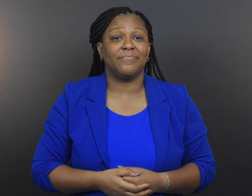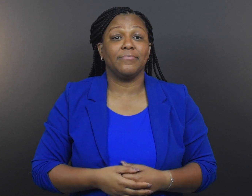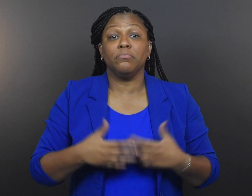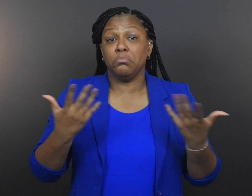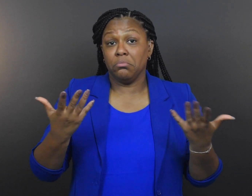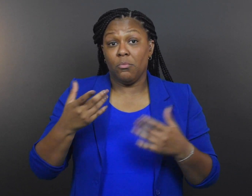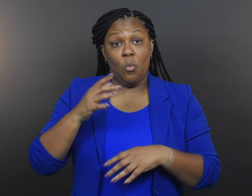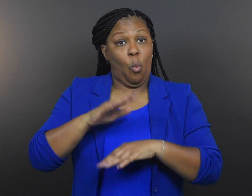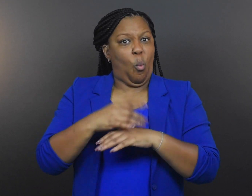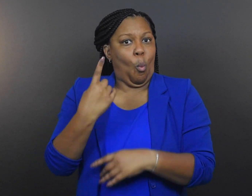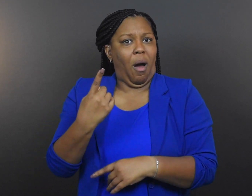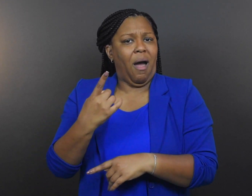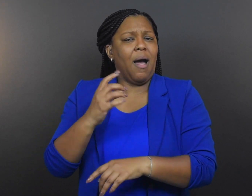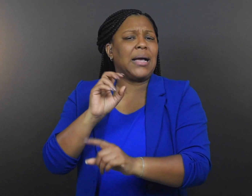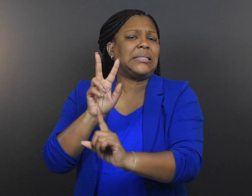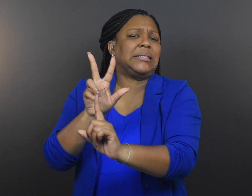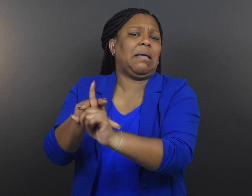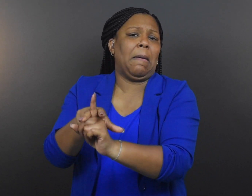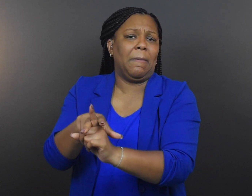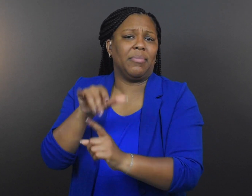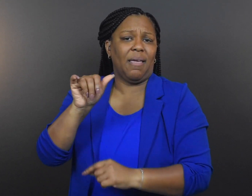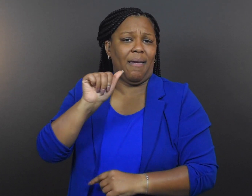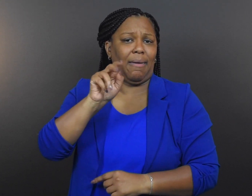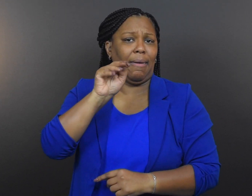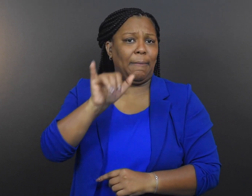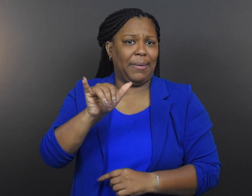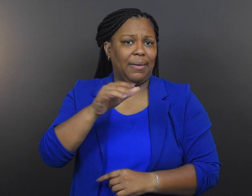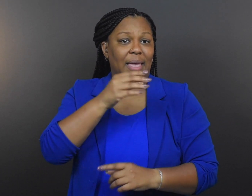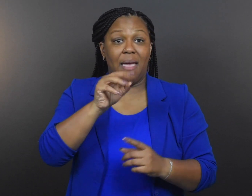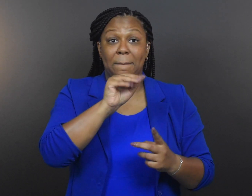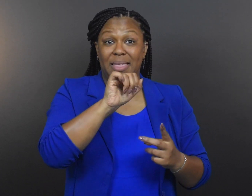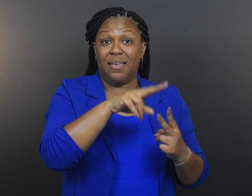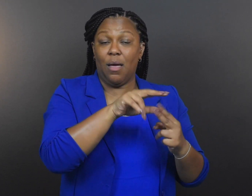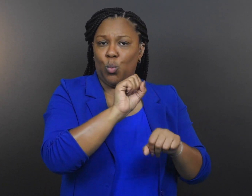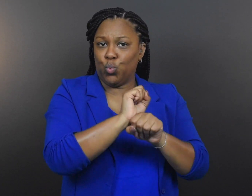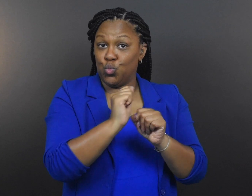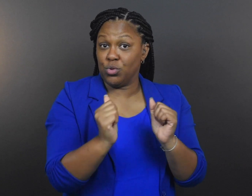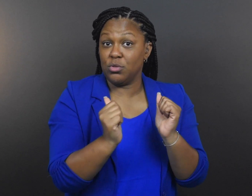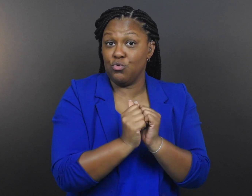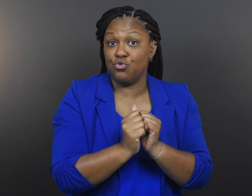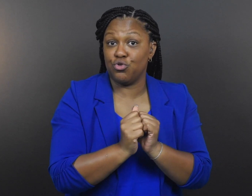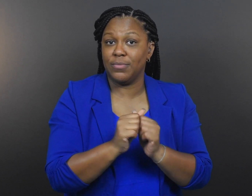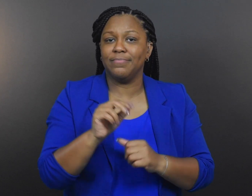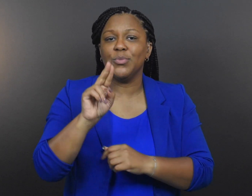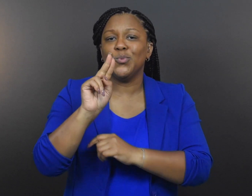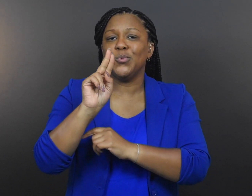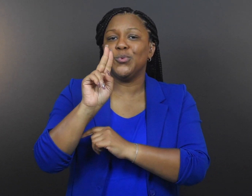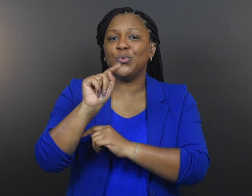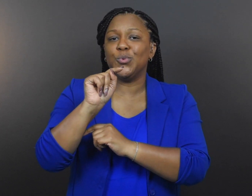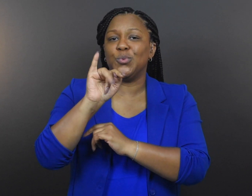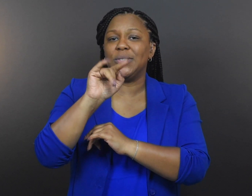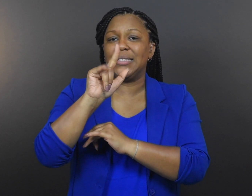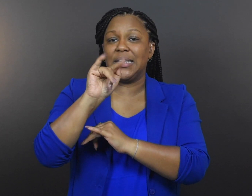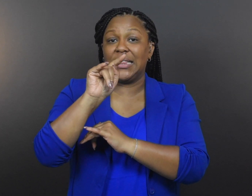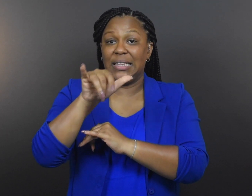And on one assignment where Amy and Mia worked together, utility workers at a Texas